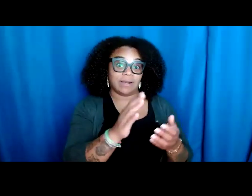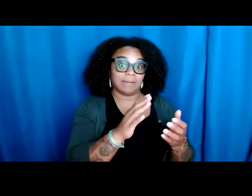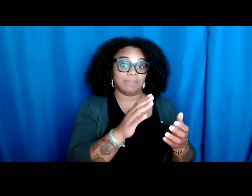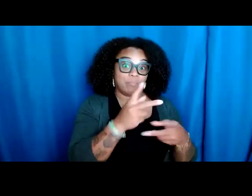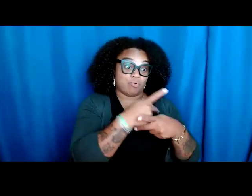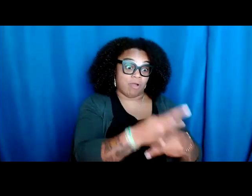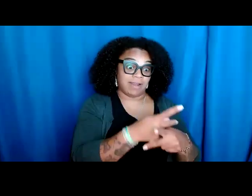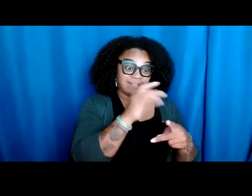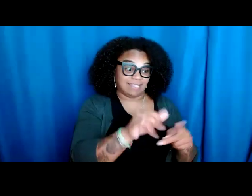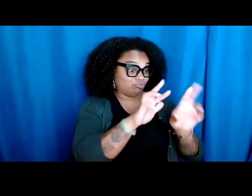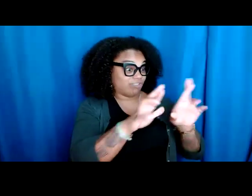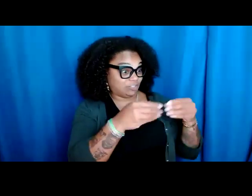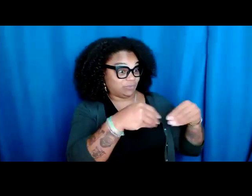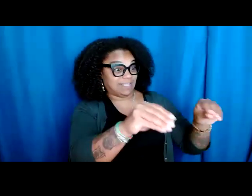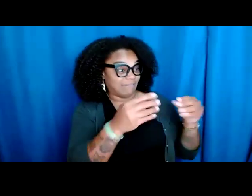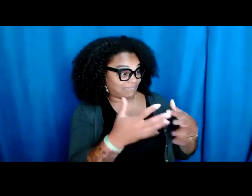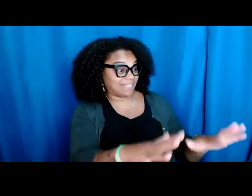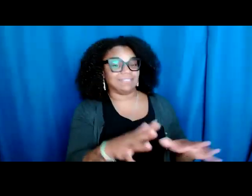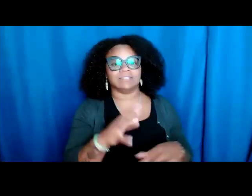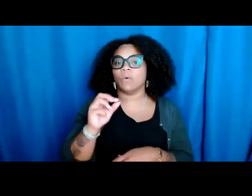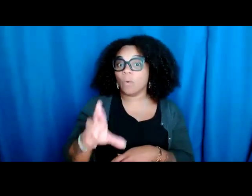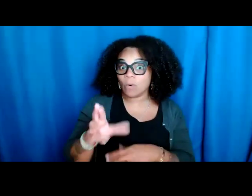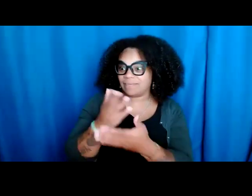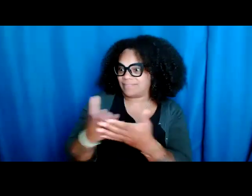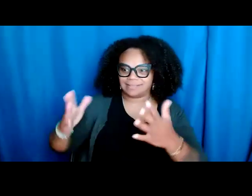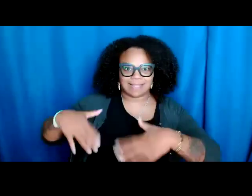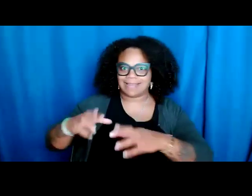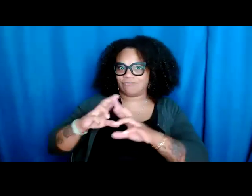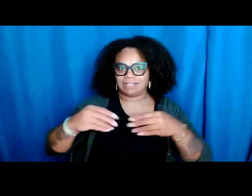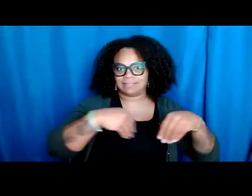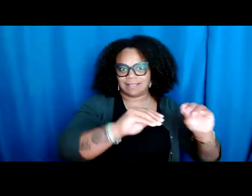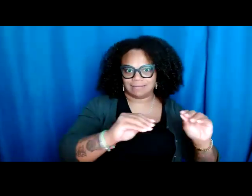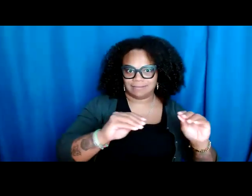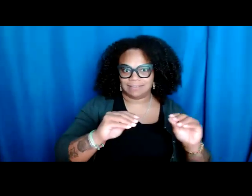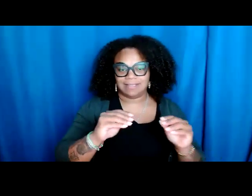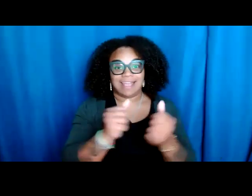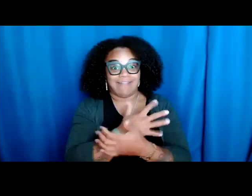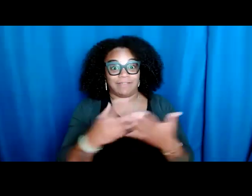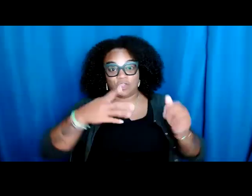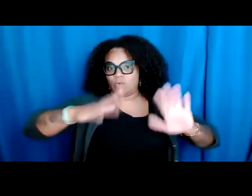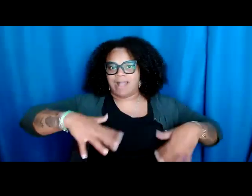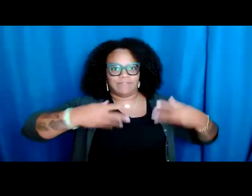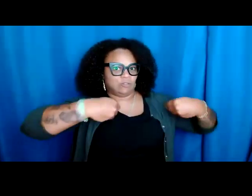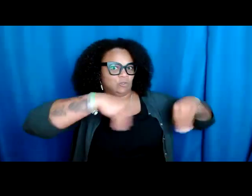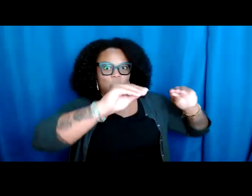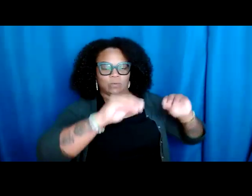you have not sold. So, -- I am sorry, that you have not sold. Your raw materials and products,